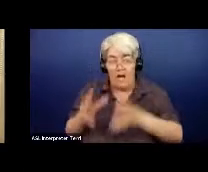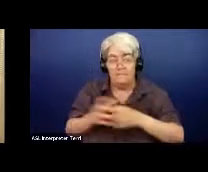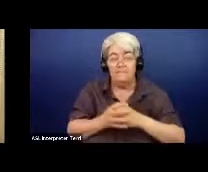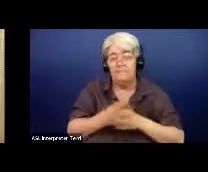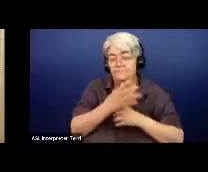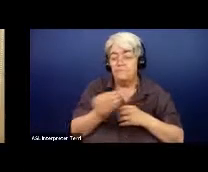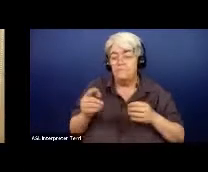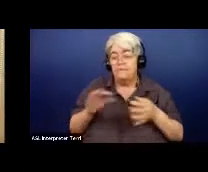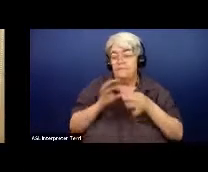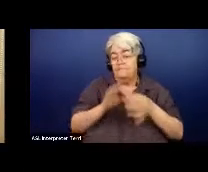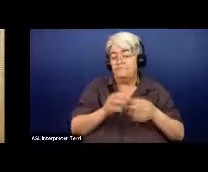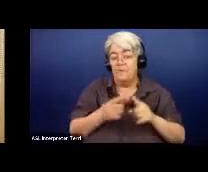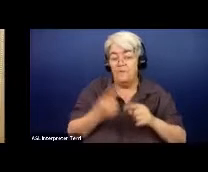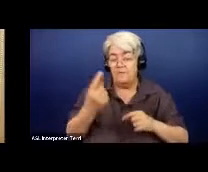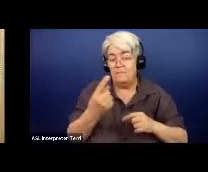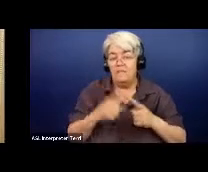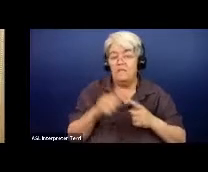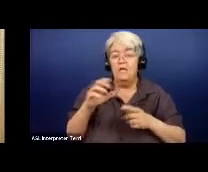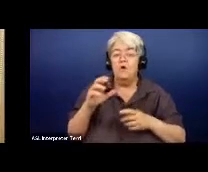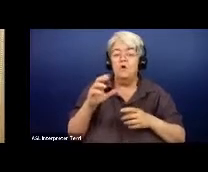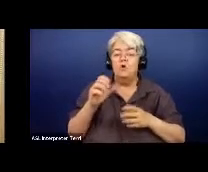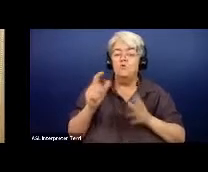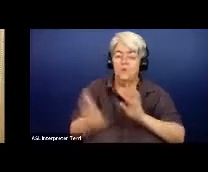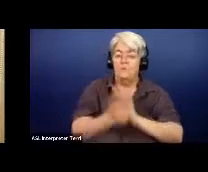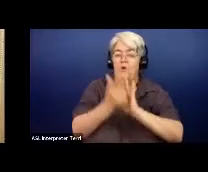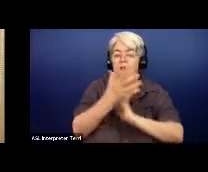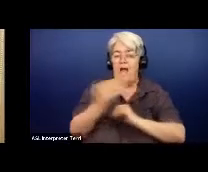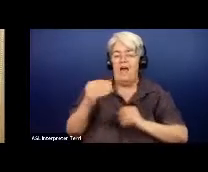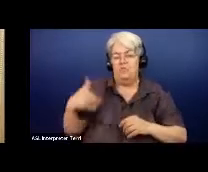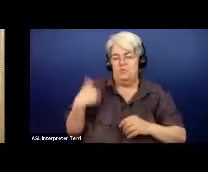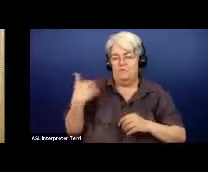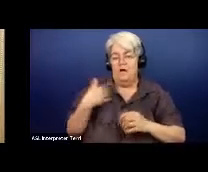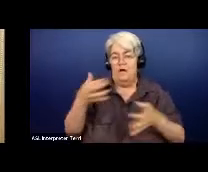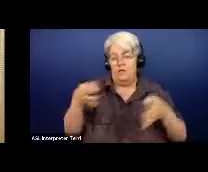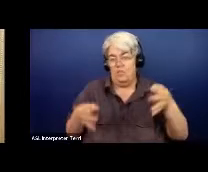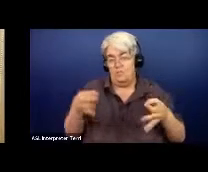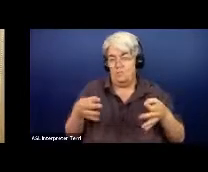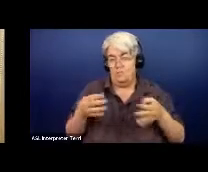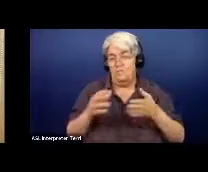that's been referenced in the juvenile justice guide. You heard me say a few minutes ago